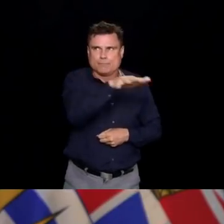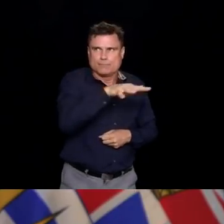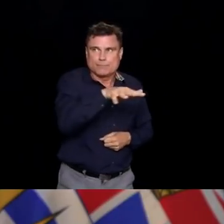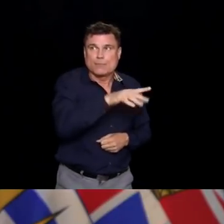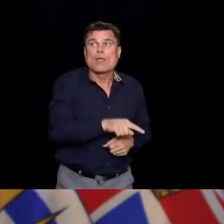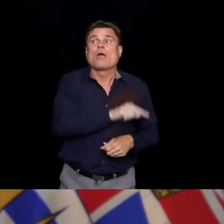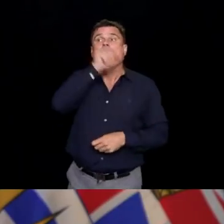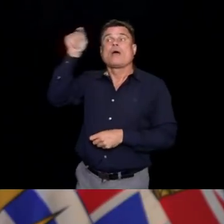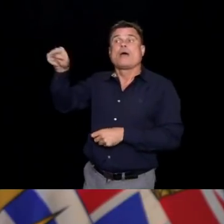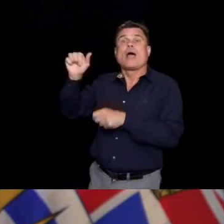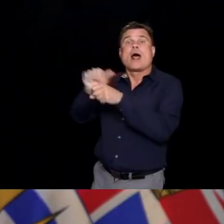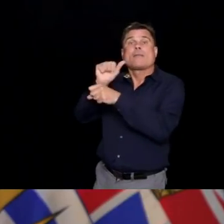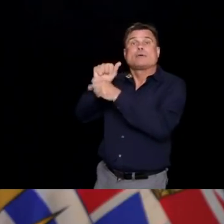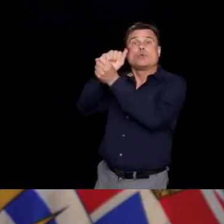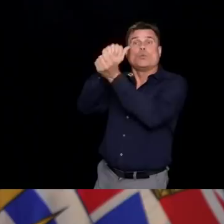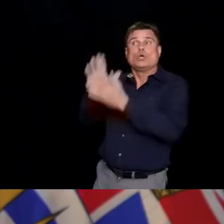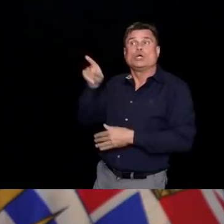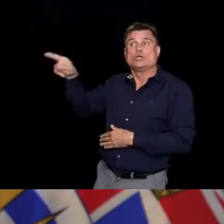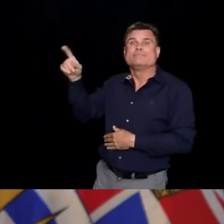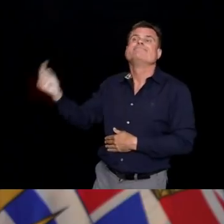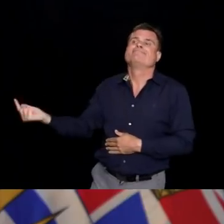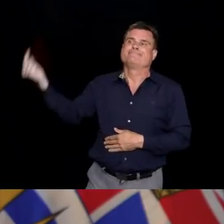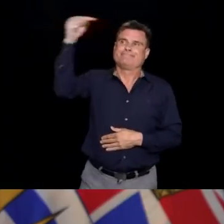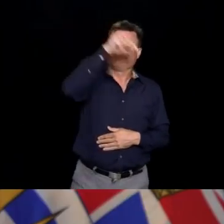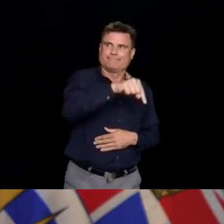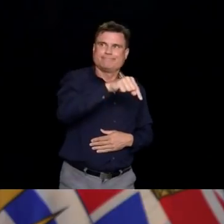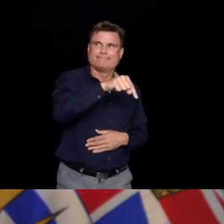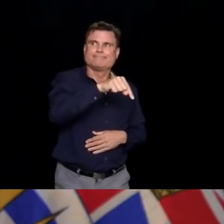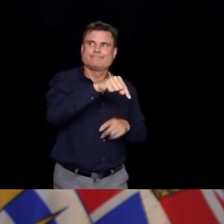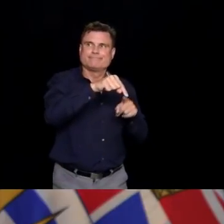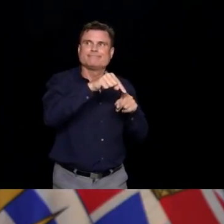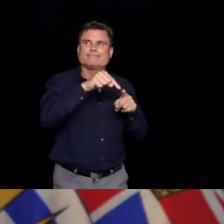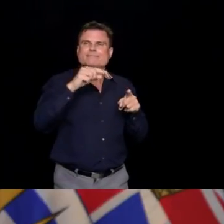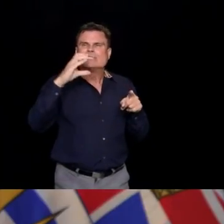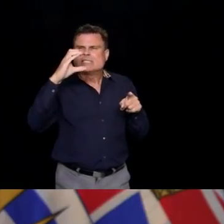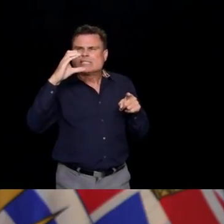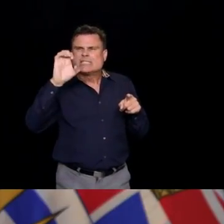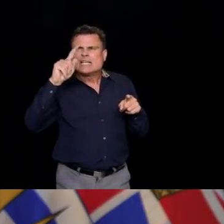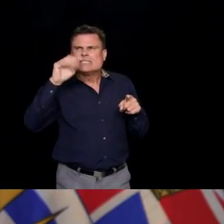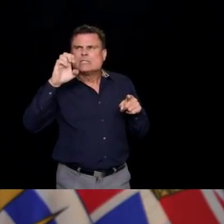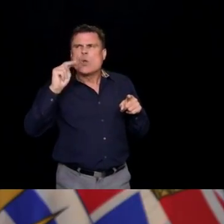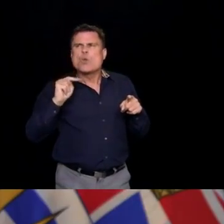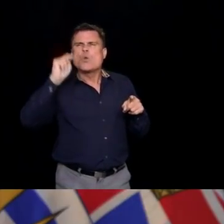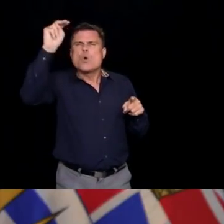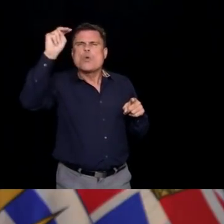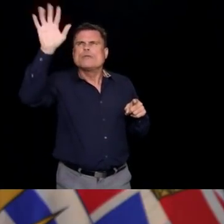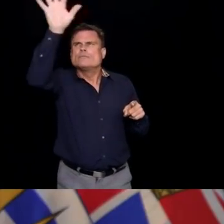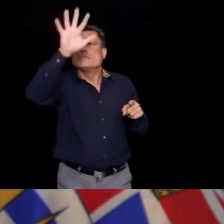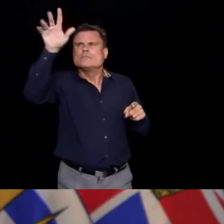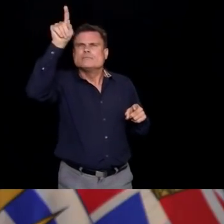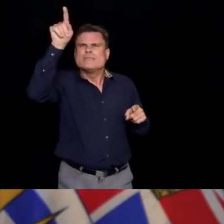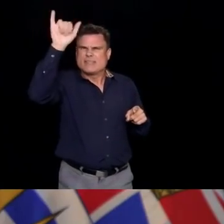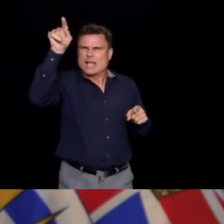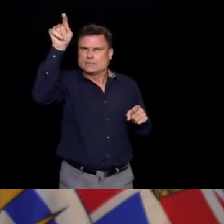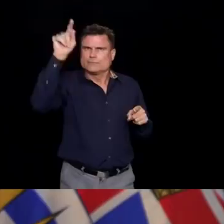the farm family, in that area. One of our new cases recorded today is a worker from Alberta who is a worker at the